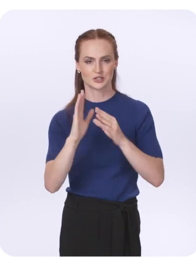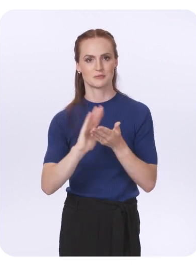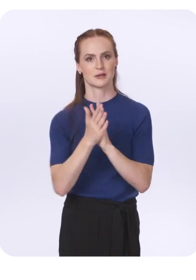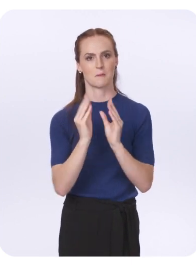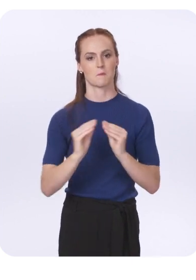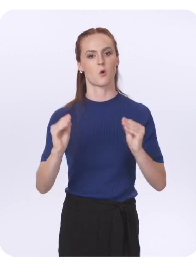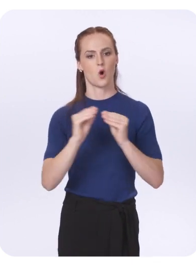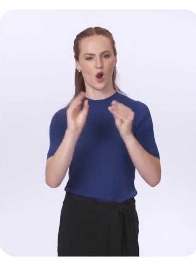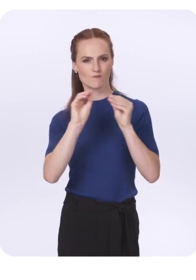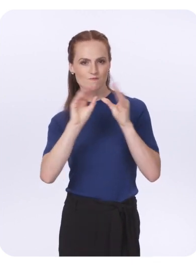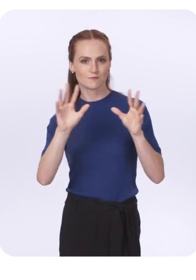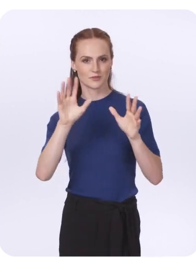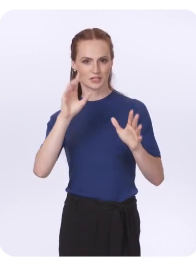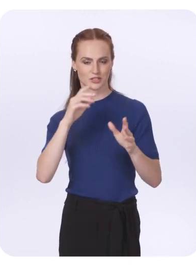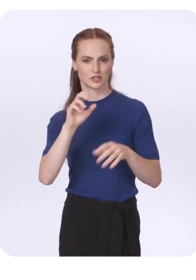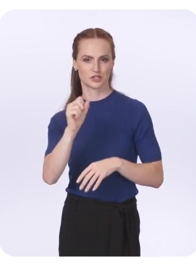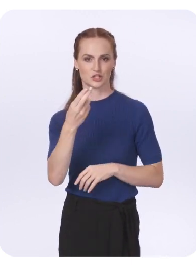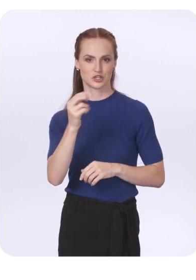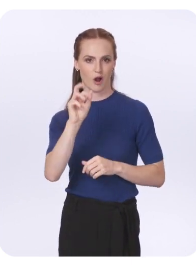compared to their previous trilinear filtering.